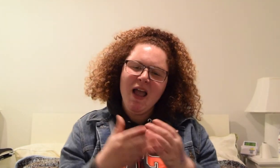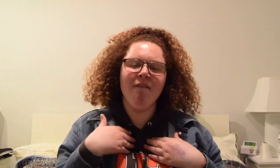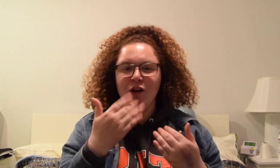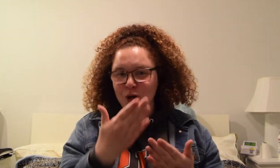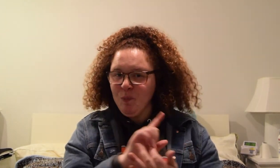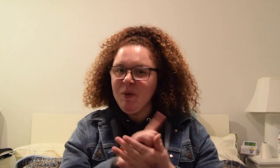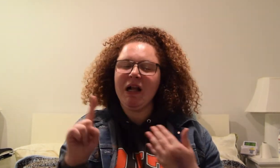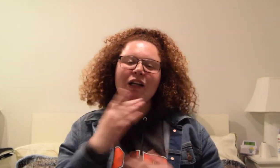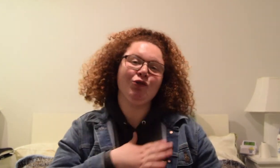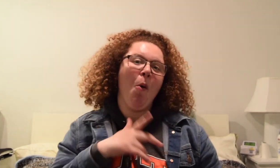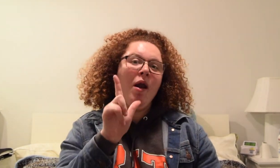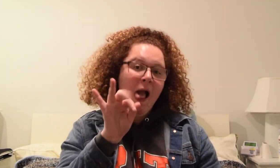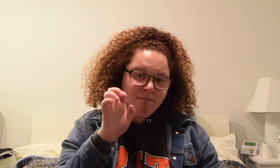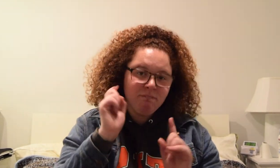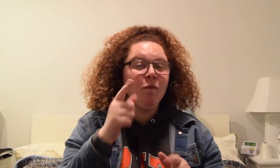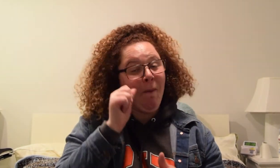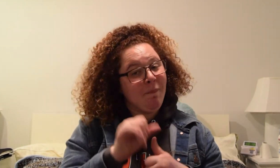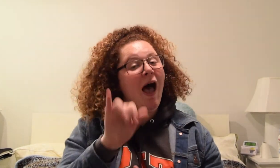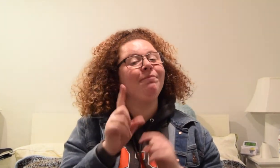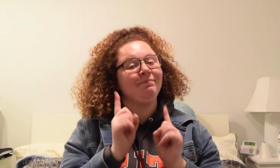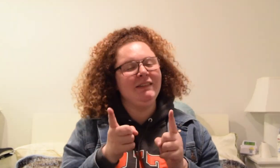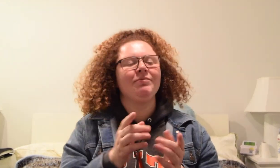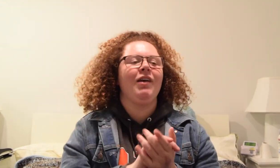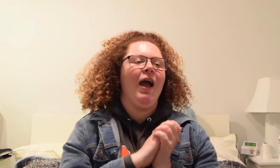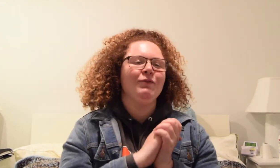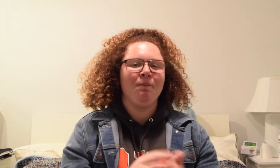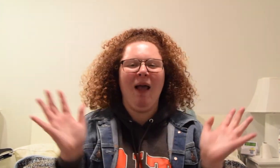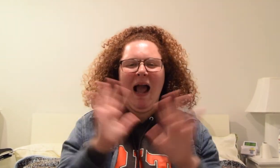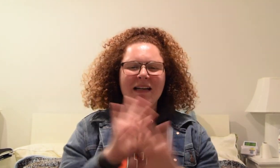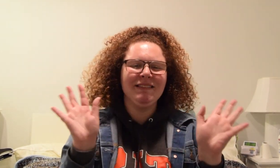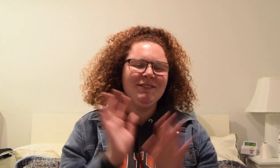Have a good week and enjoy life! Remember that :) Bye guys!